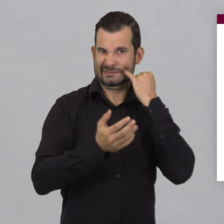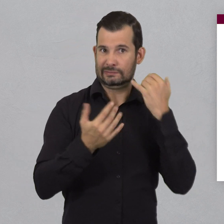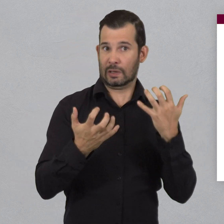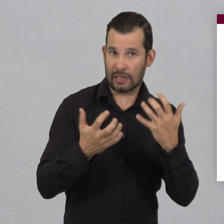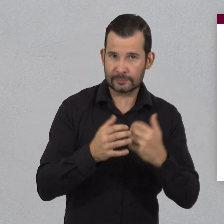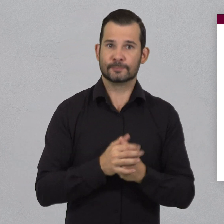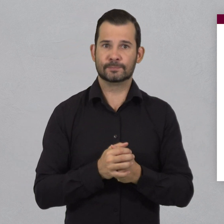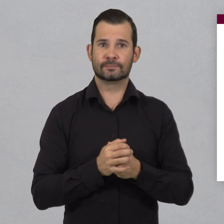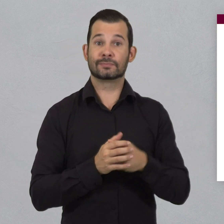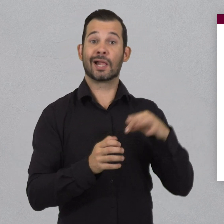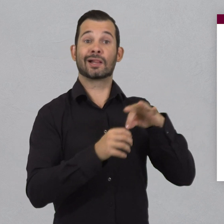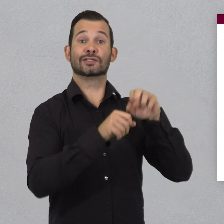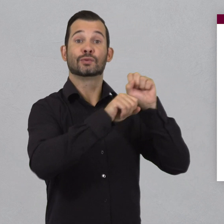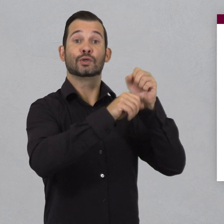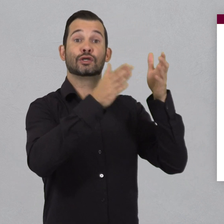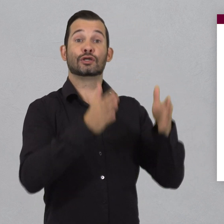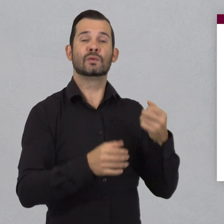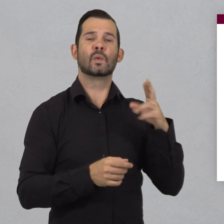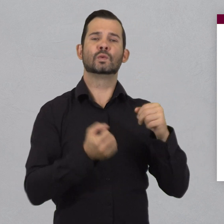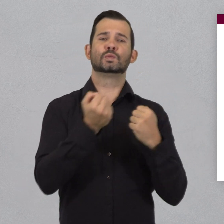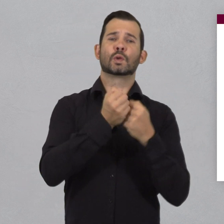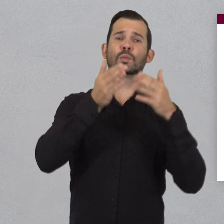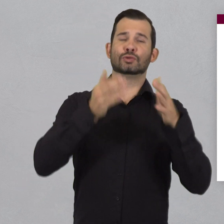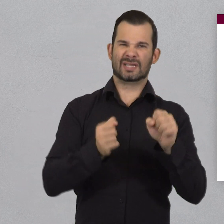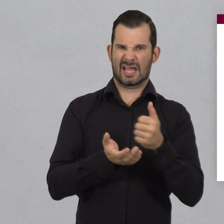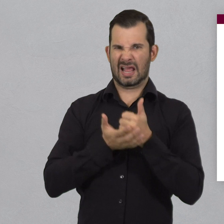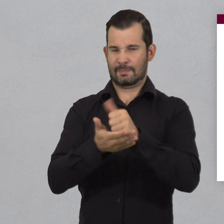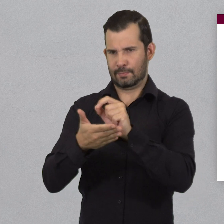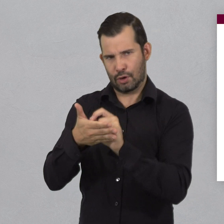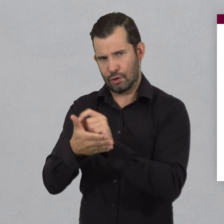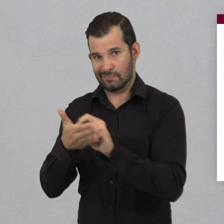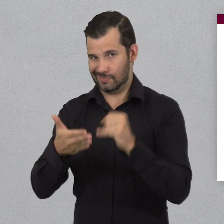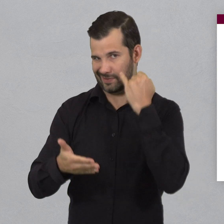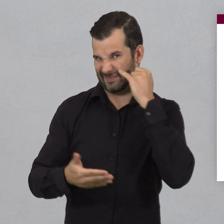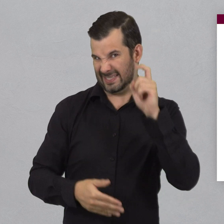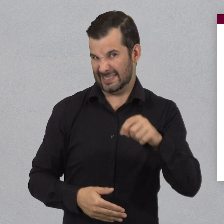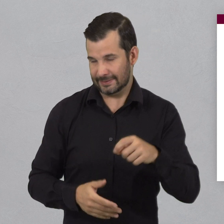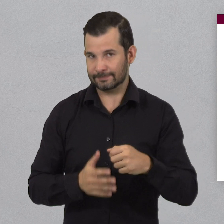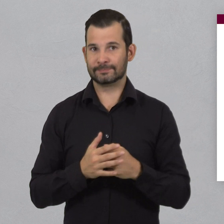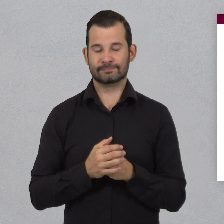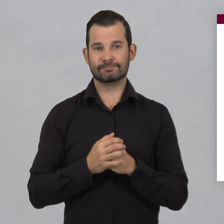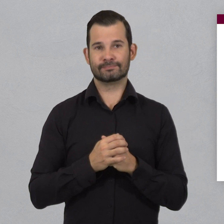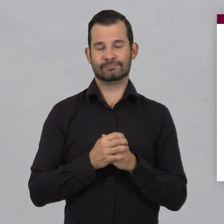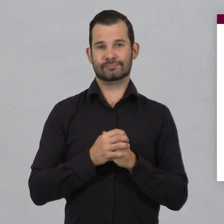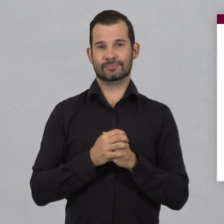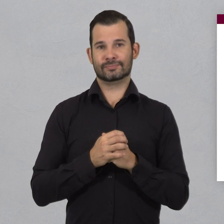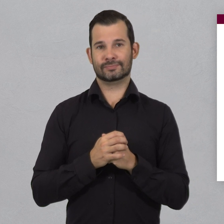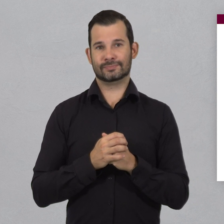election worker or a support person can help you mark your ballot, if needed.